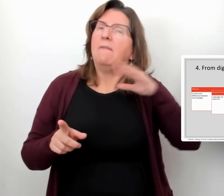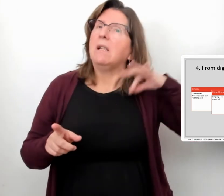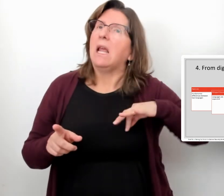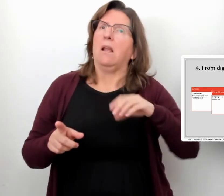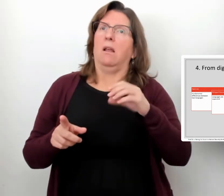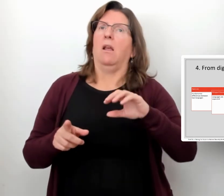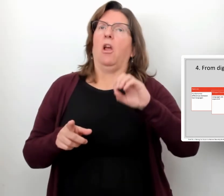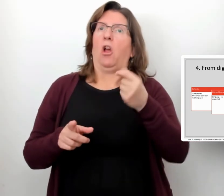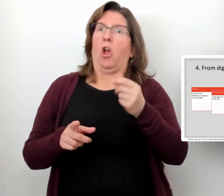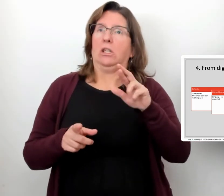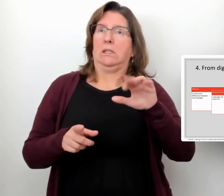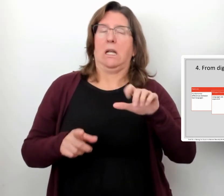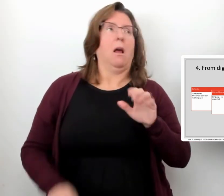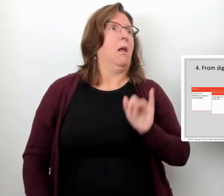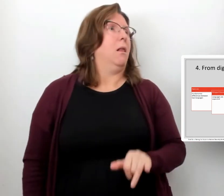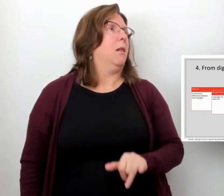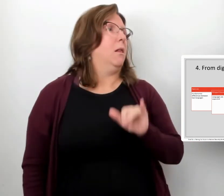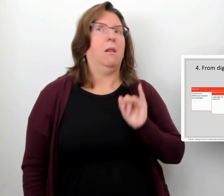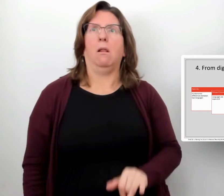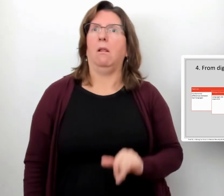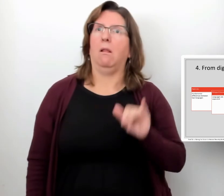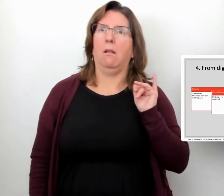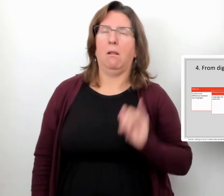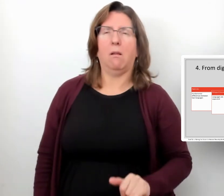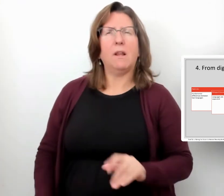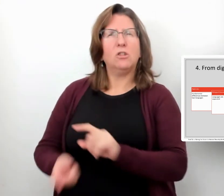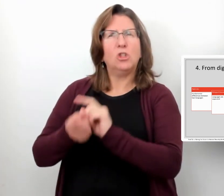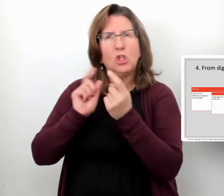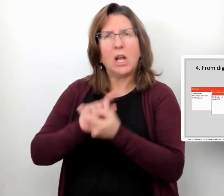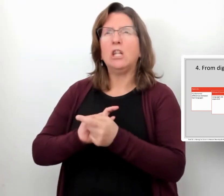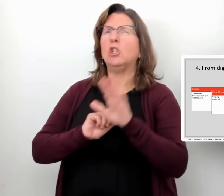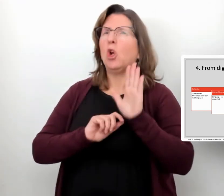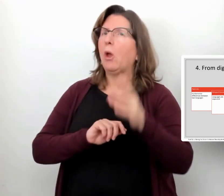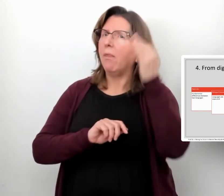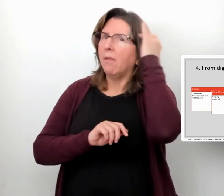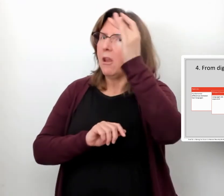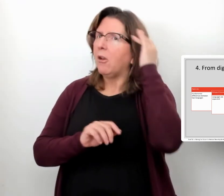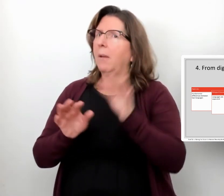These insights into the deaf experience provided Garcia with deaf gain!